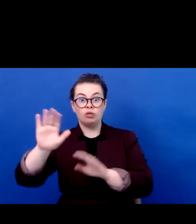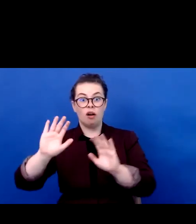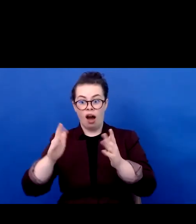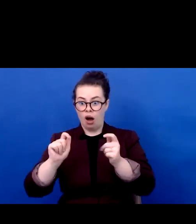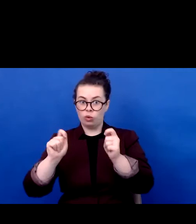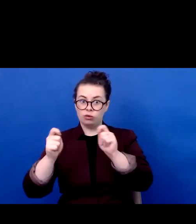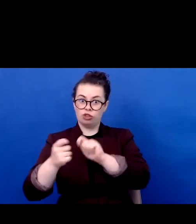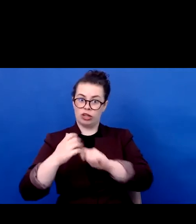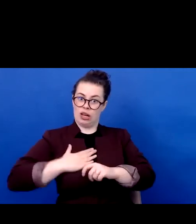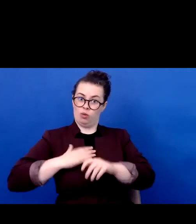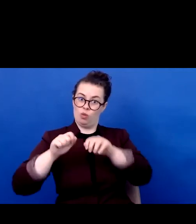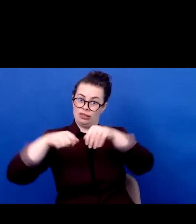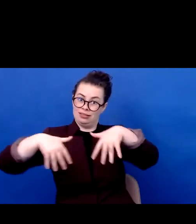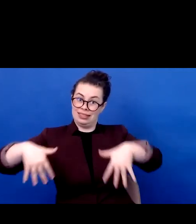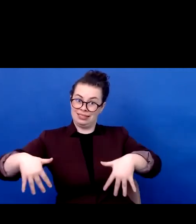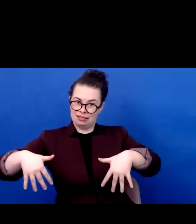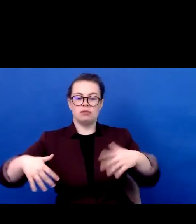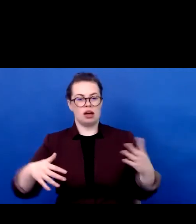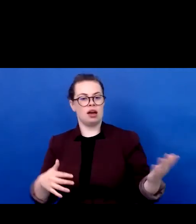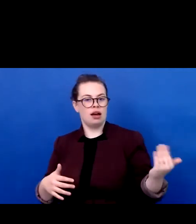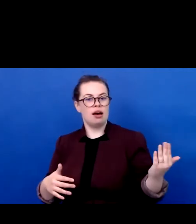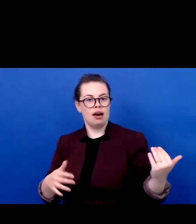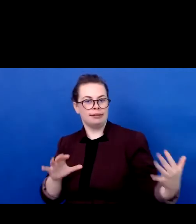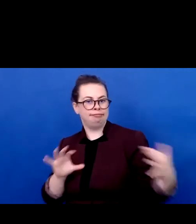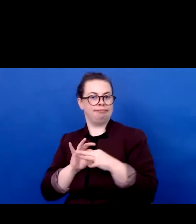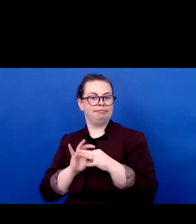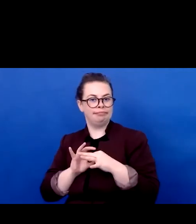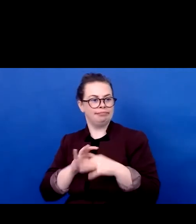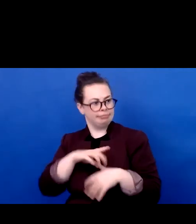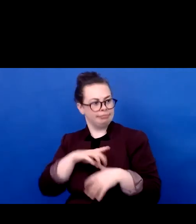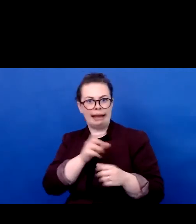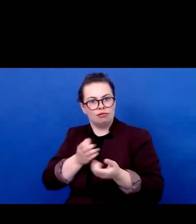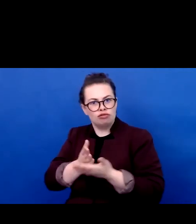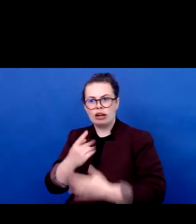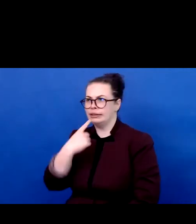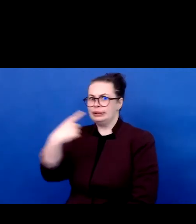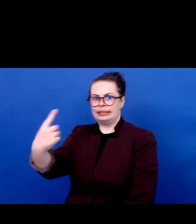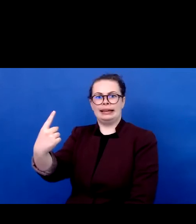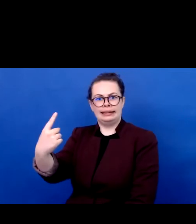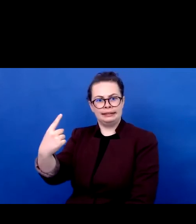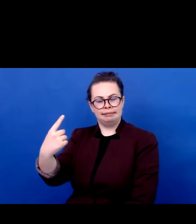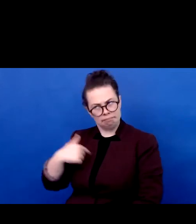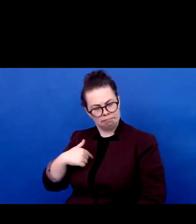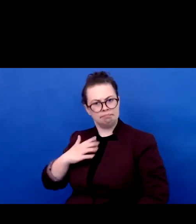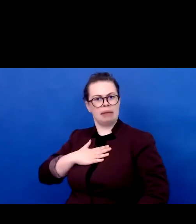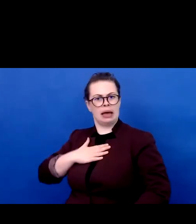including monitoring and evaluation of coffee 19 programs all this promotes strong institution